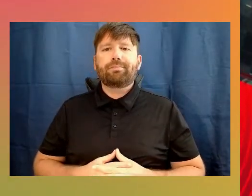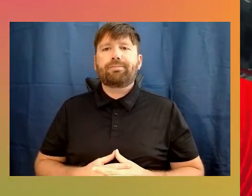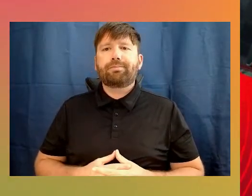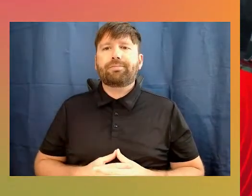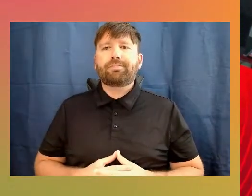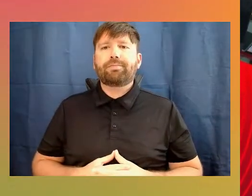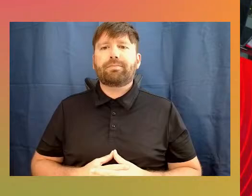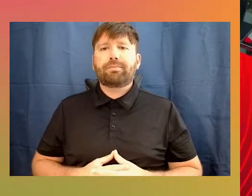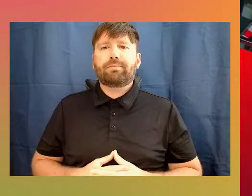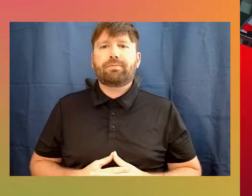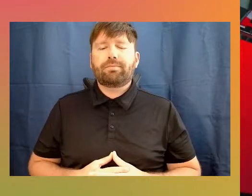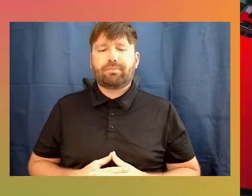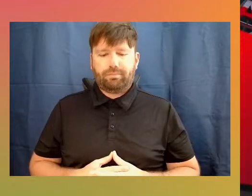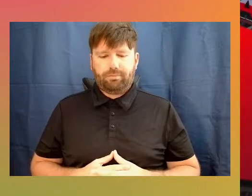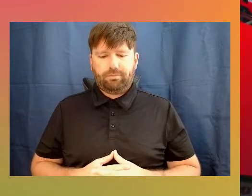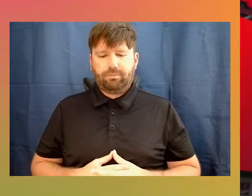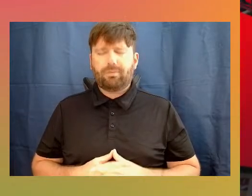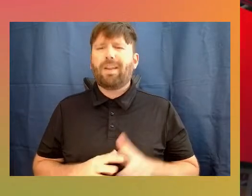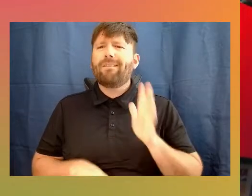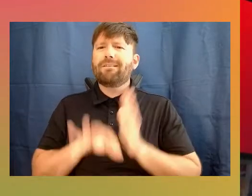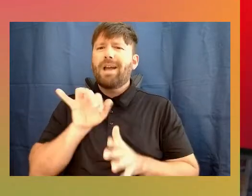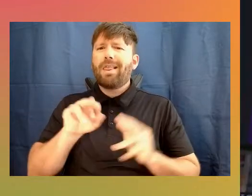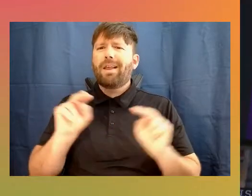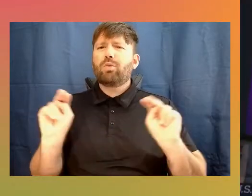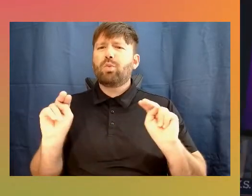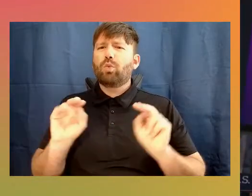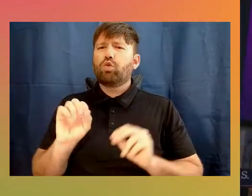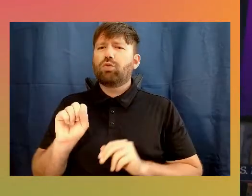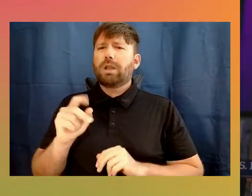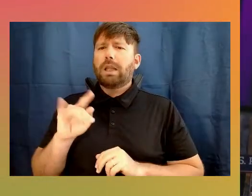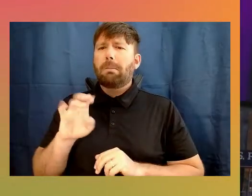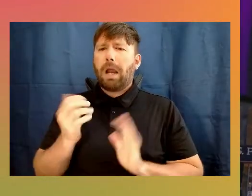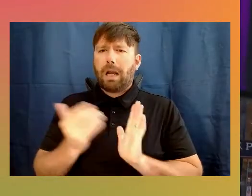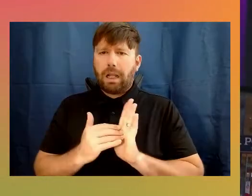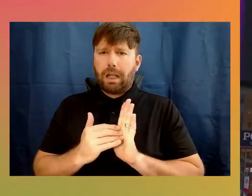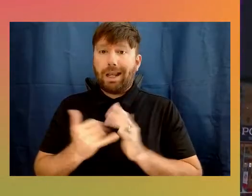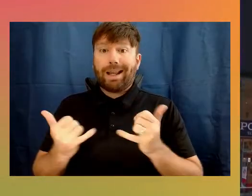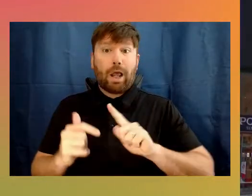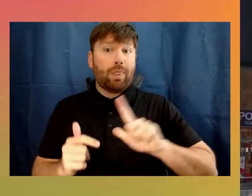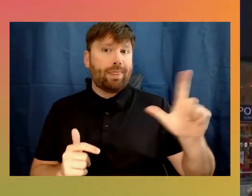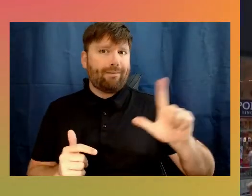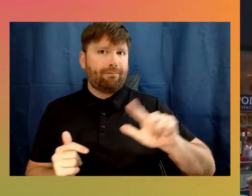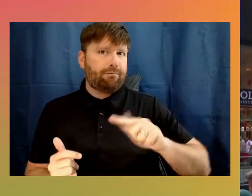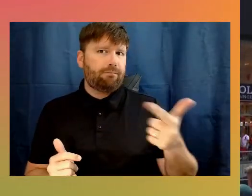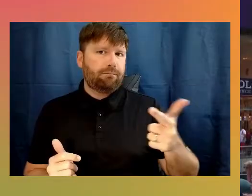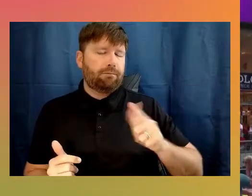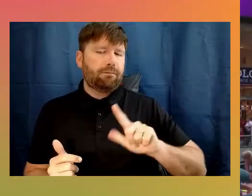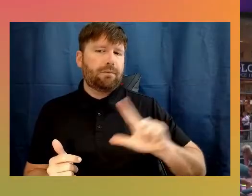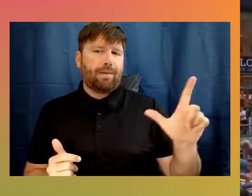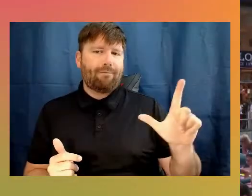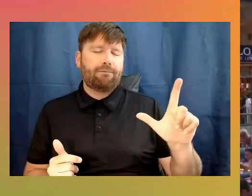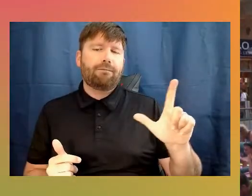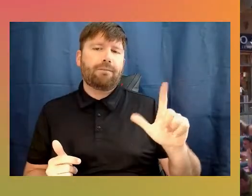SPINE. AND THEN FIND THE NEUTRAL SPINE